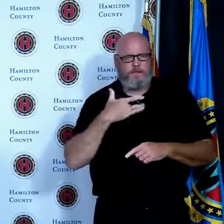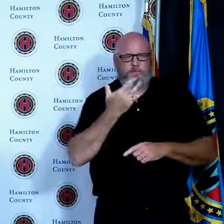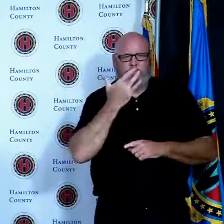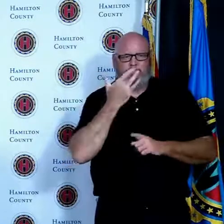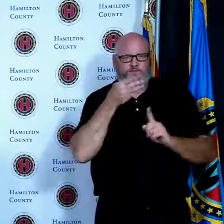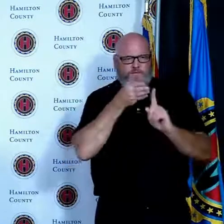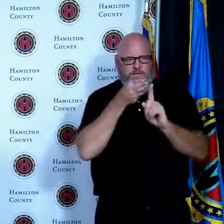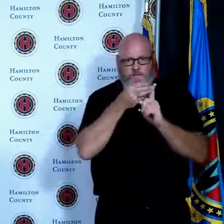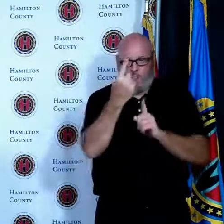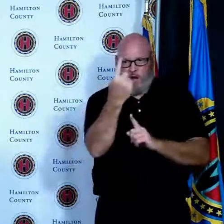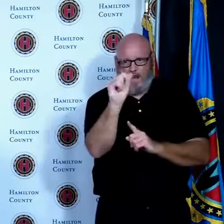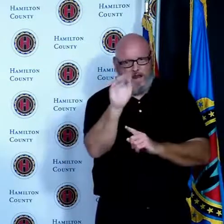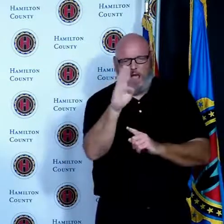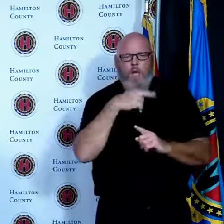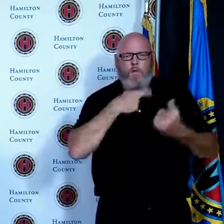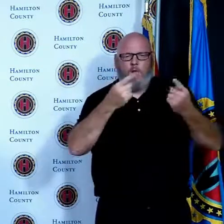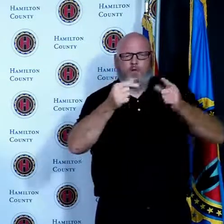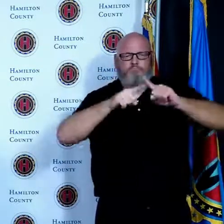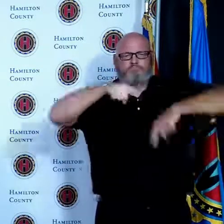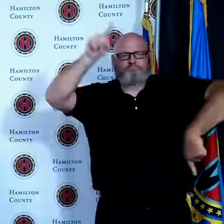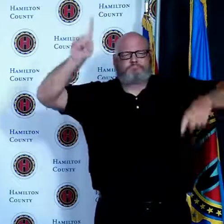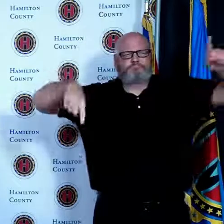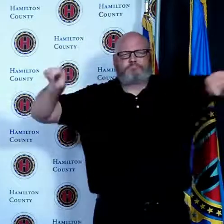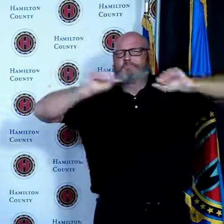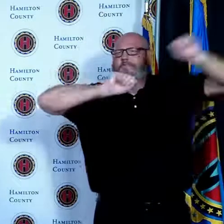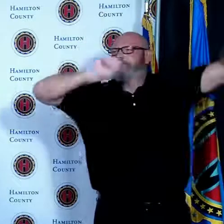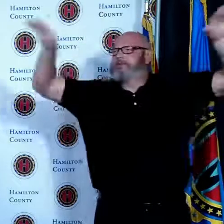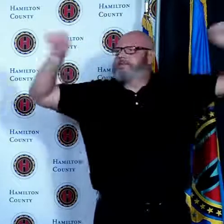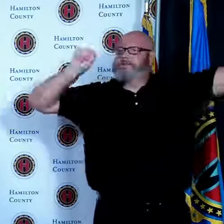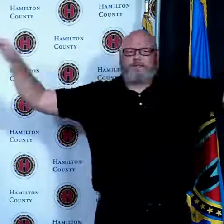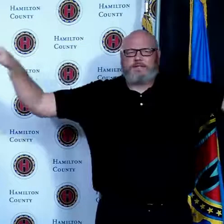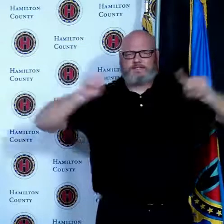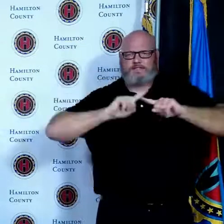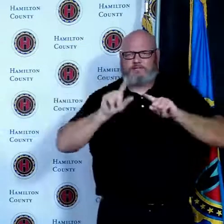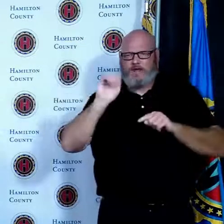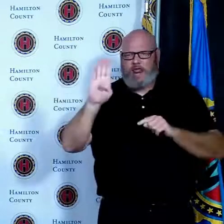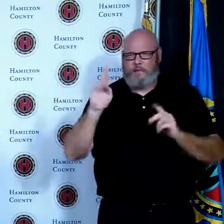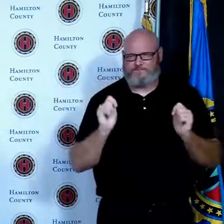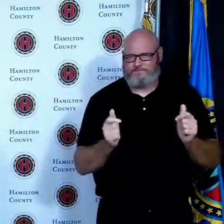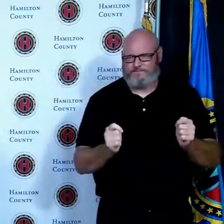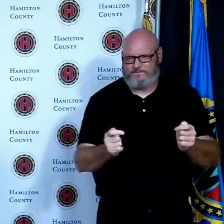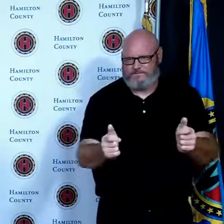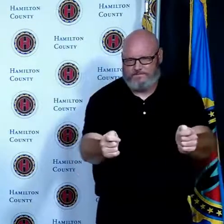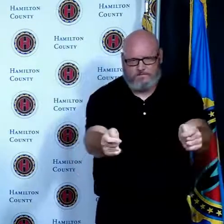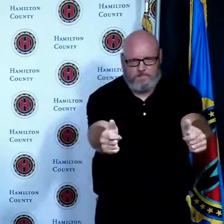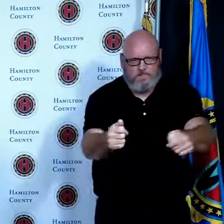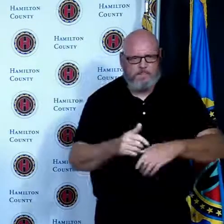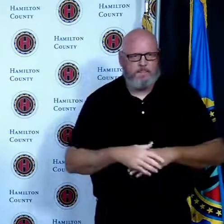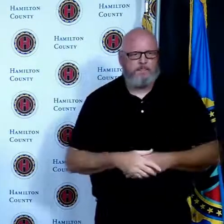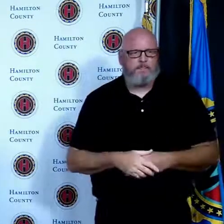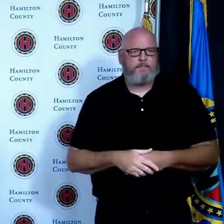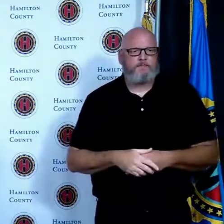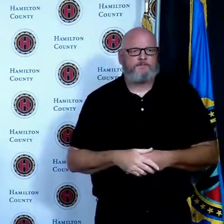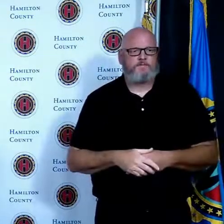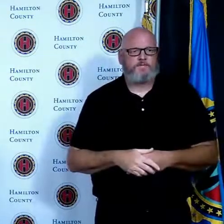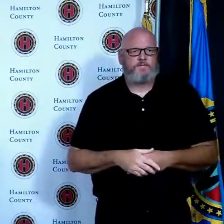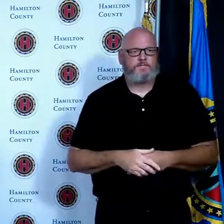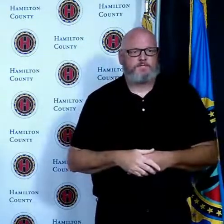are going to a lab that has capacity and what happens then as we see a much quicker turnaround time I think Greg I have one question for you